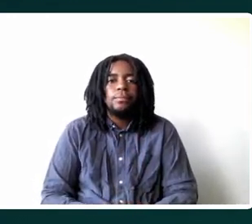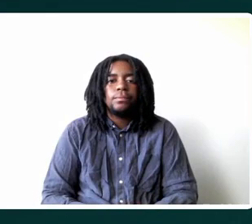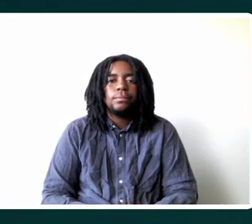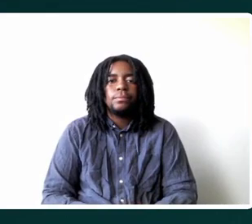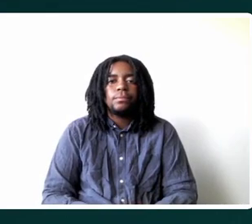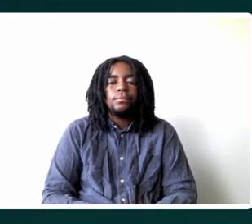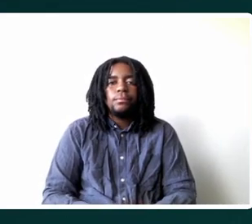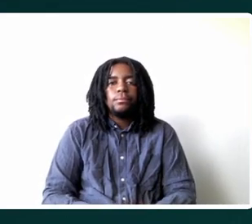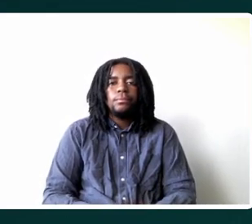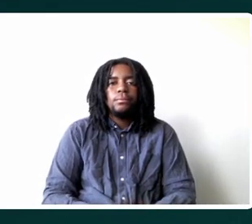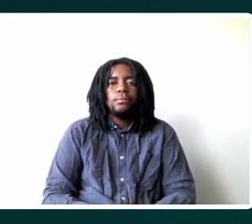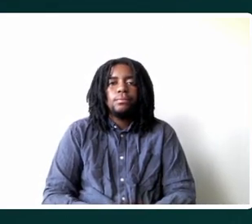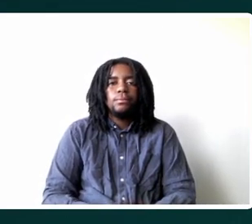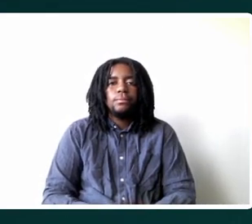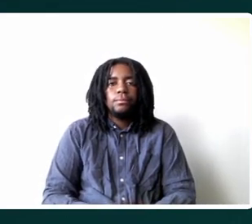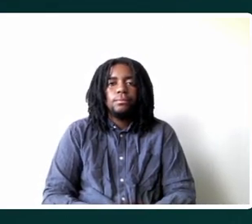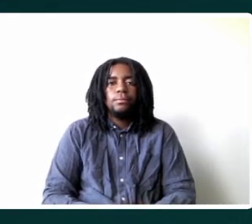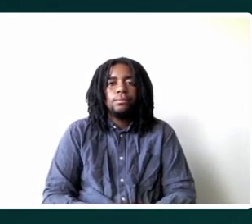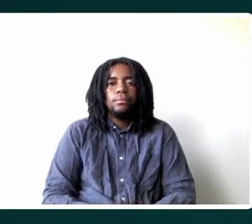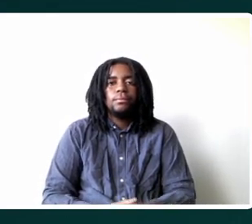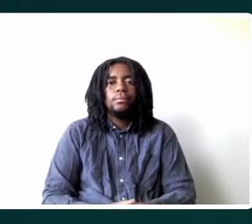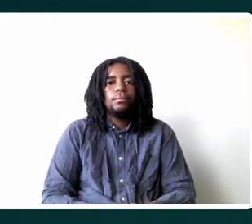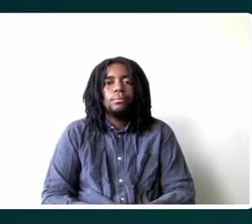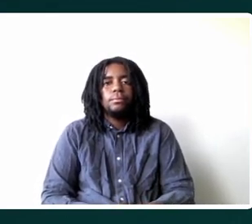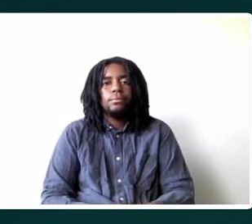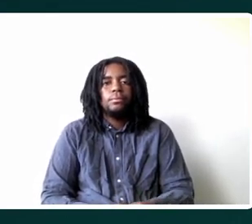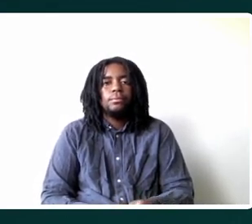Sylvia Snowden: -- came from Howard in 1965. And